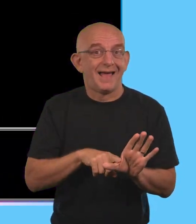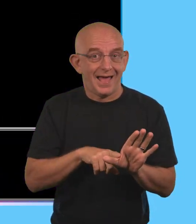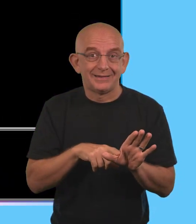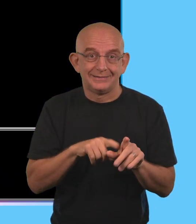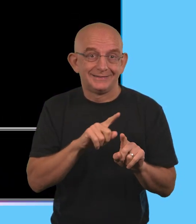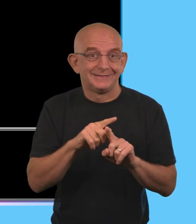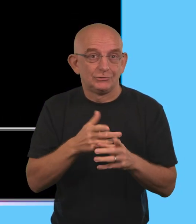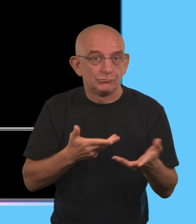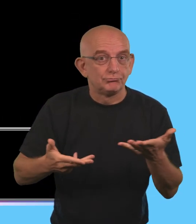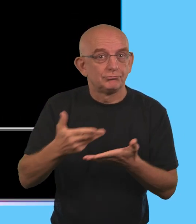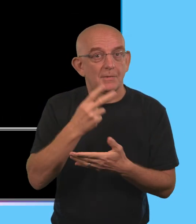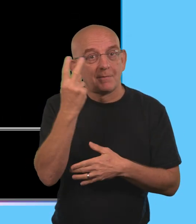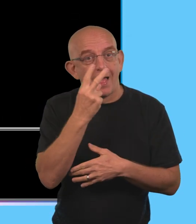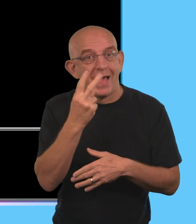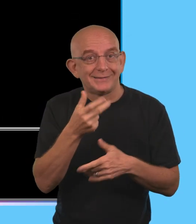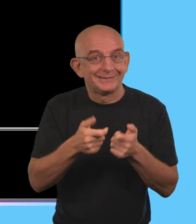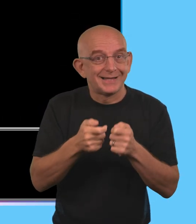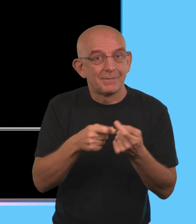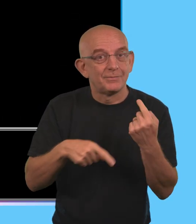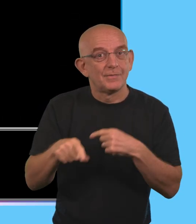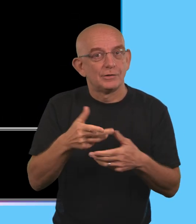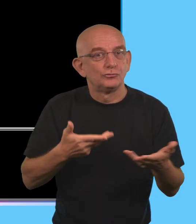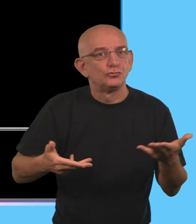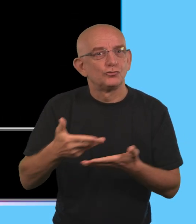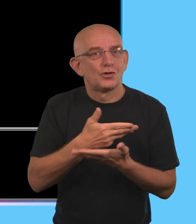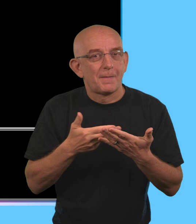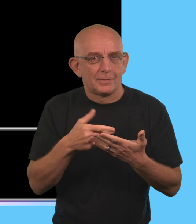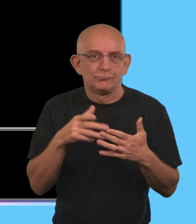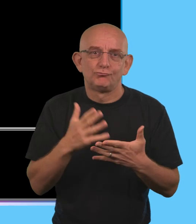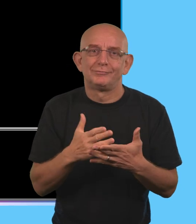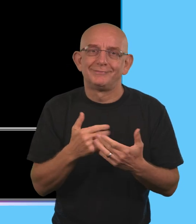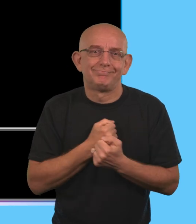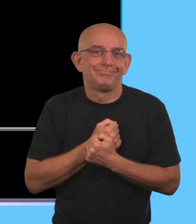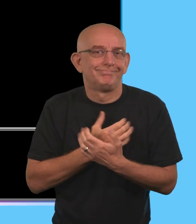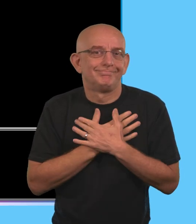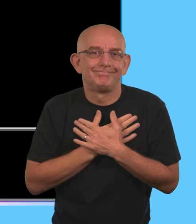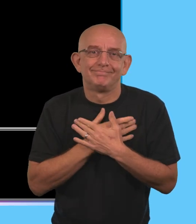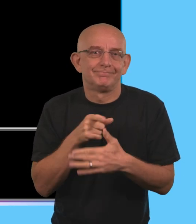Thank you so much to everyone who brought this year’s Games for Blind Gamers game jam to my attention,